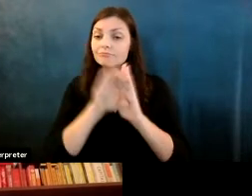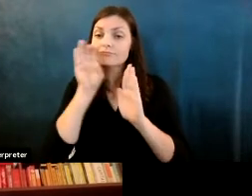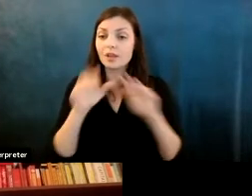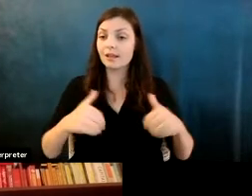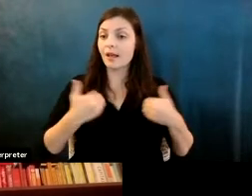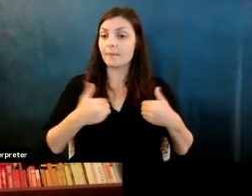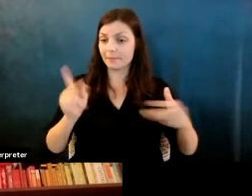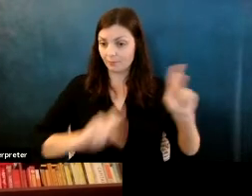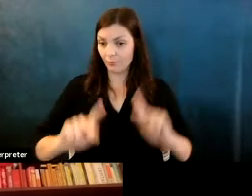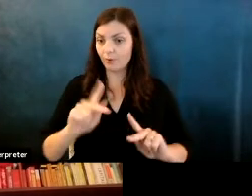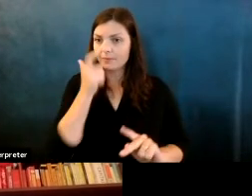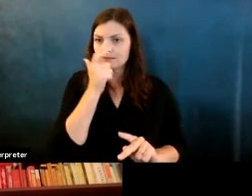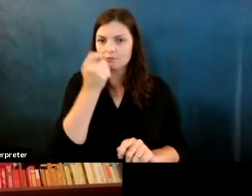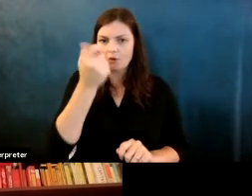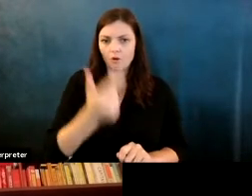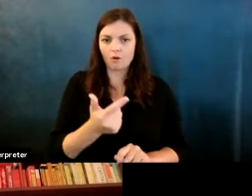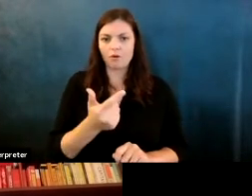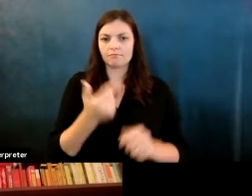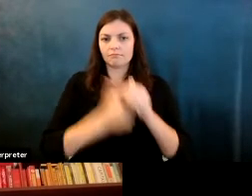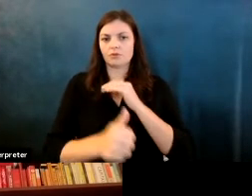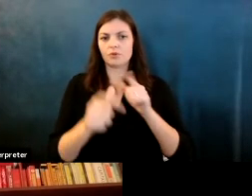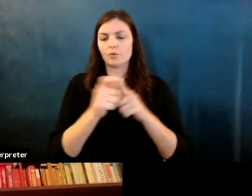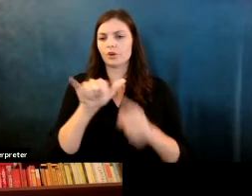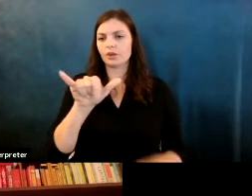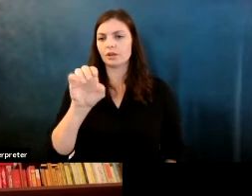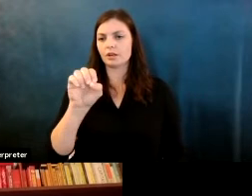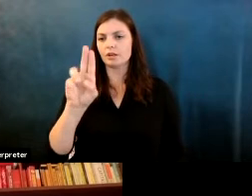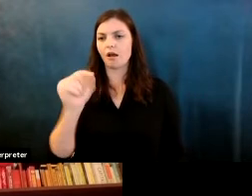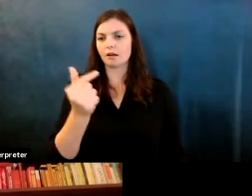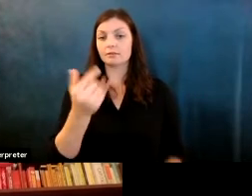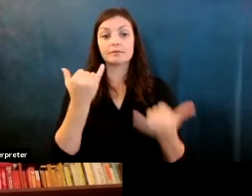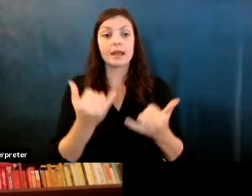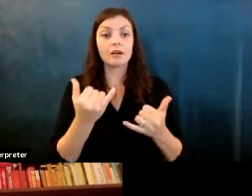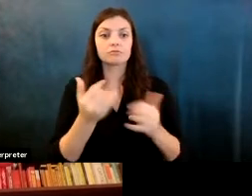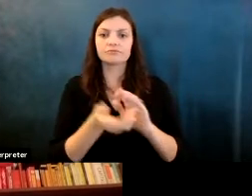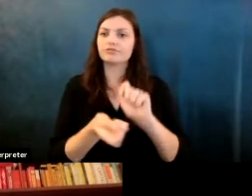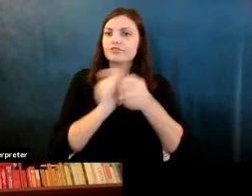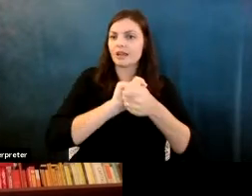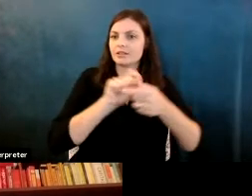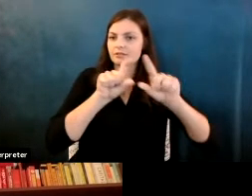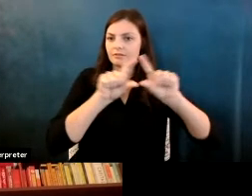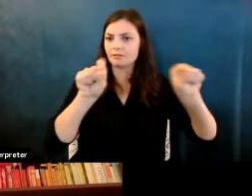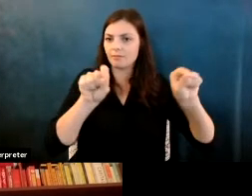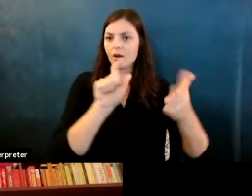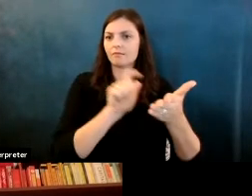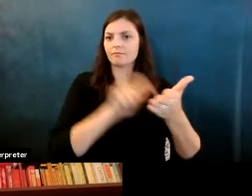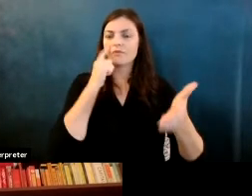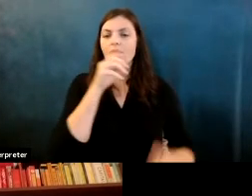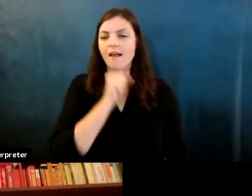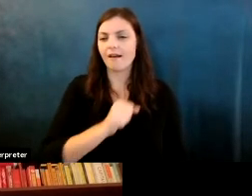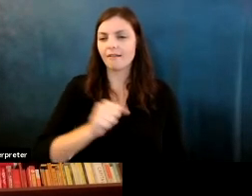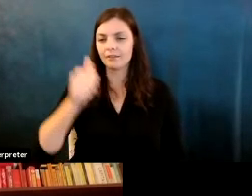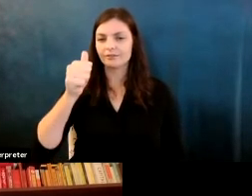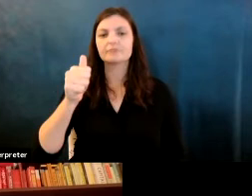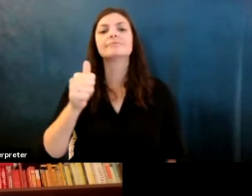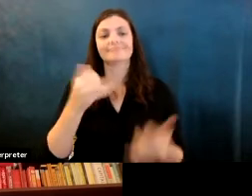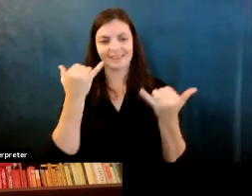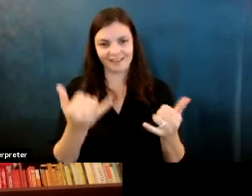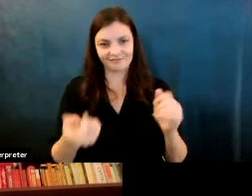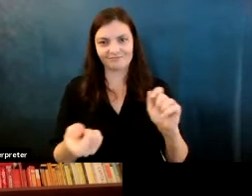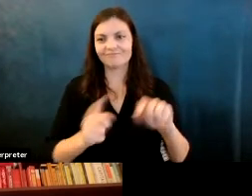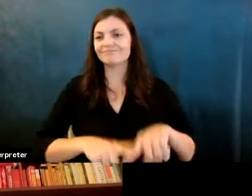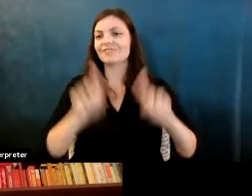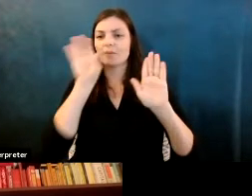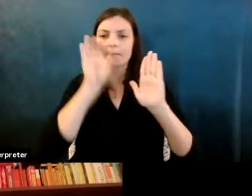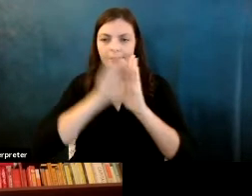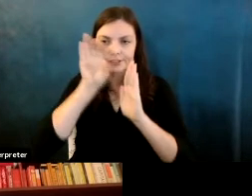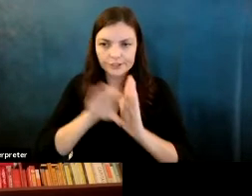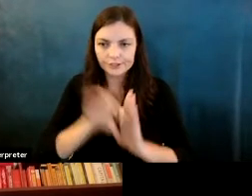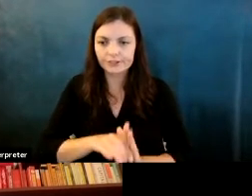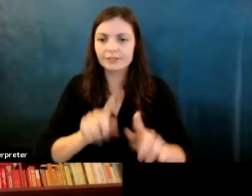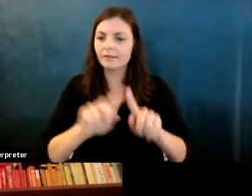Fernanda Viegas: I can get rid of this filter and I can go back and look for elderly you know if I click on that bar Okay, all of a sudden, I have a number of different kinds of images here.